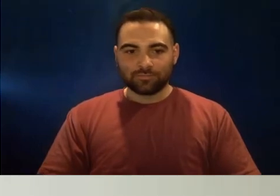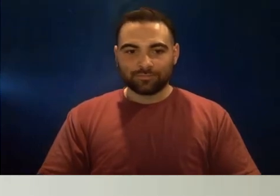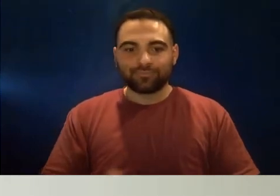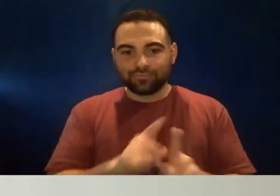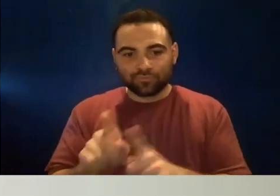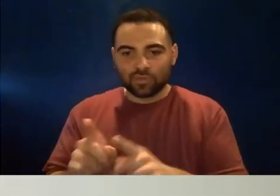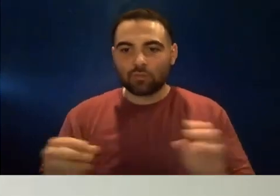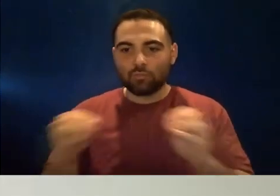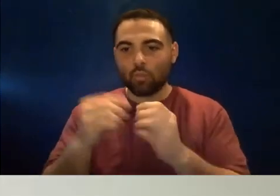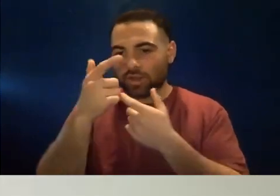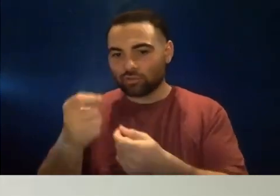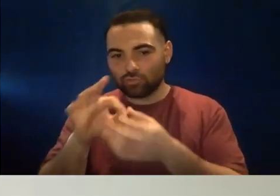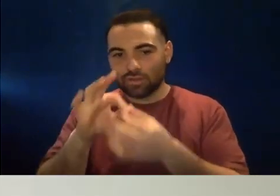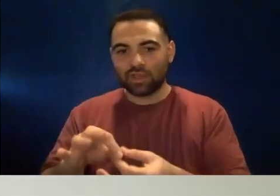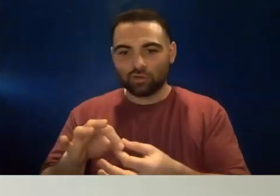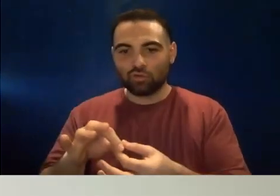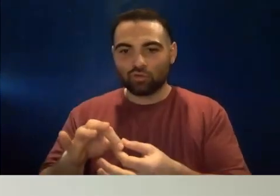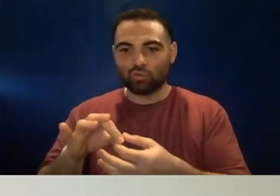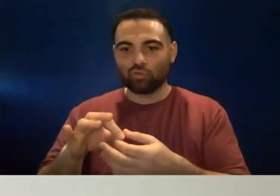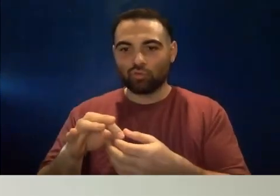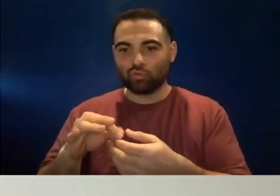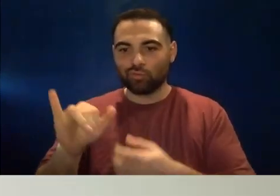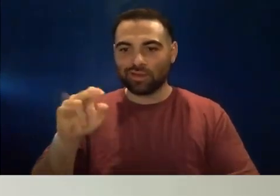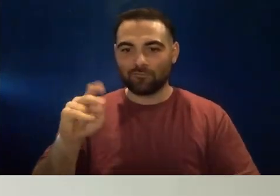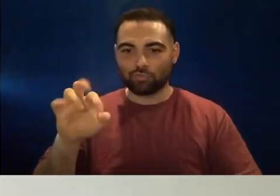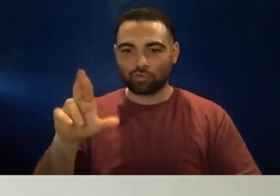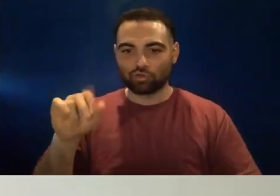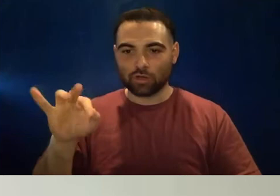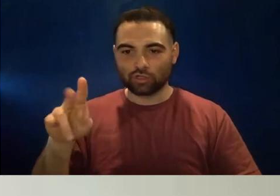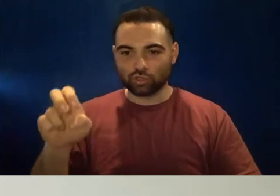in infrastructure investment. And so some of that has also come through